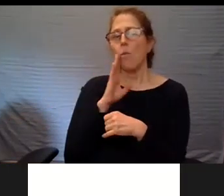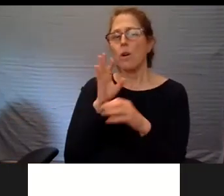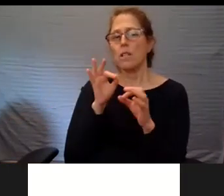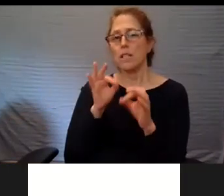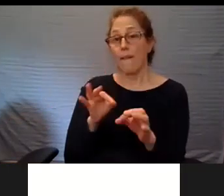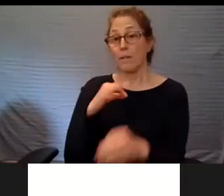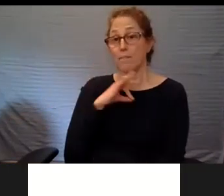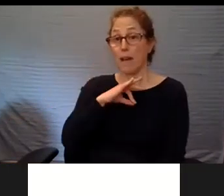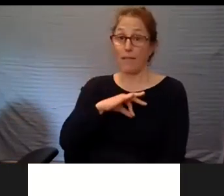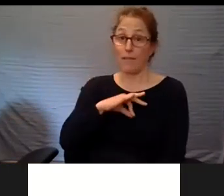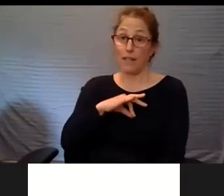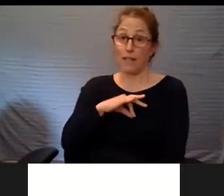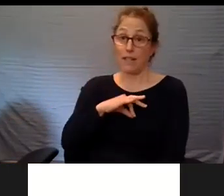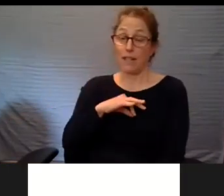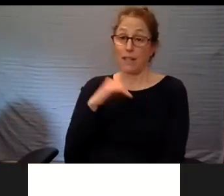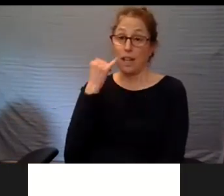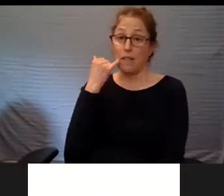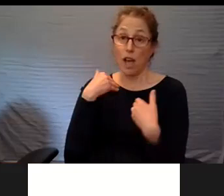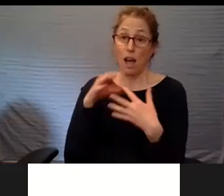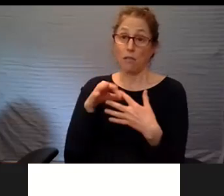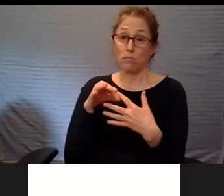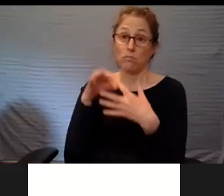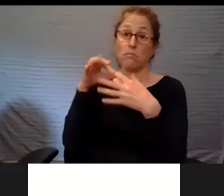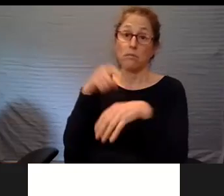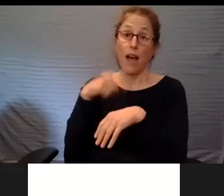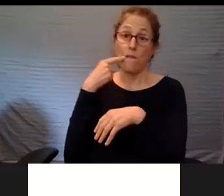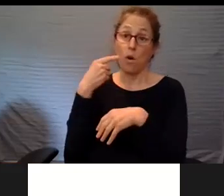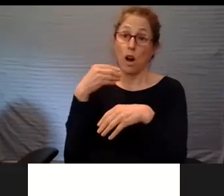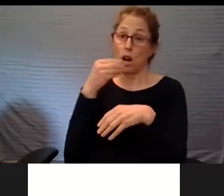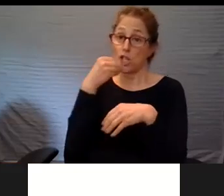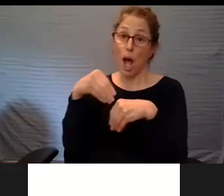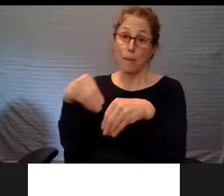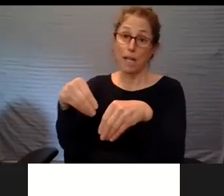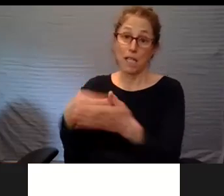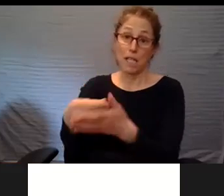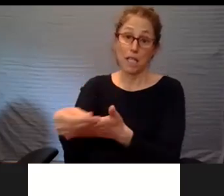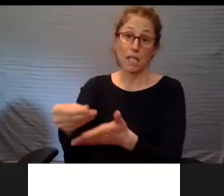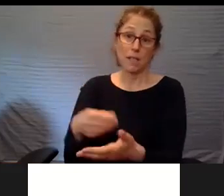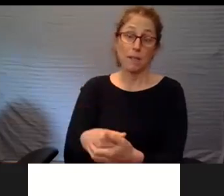from having a special time set aside and I know